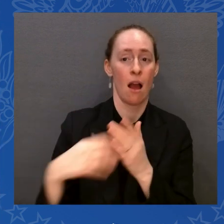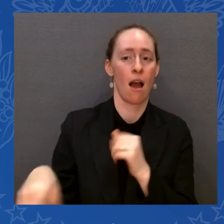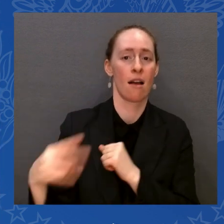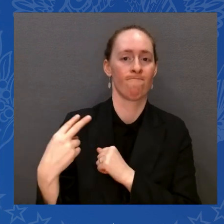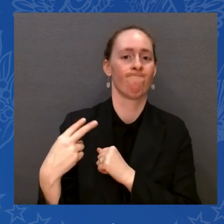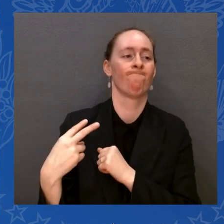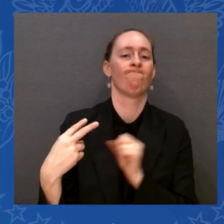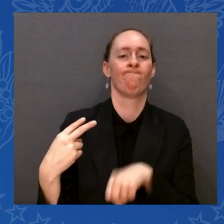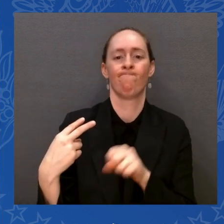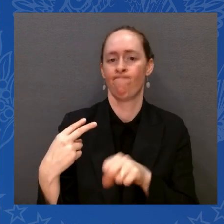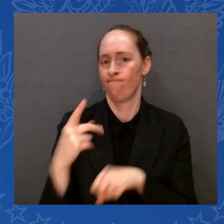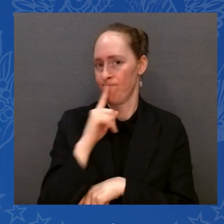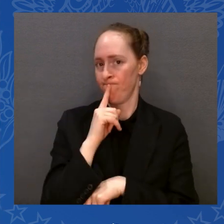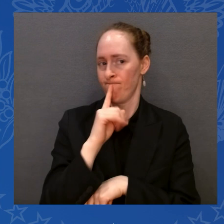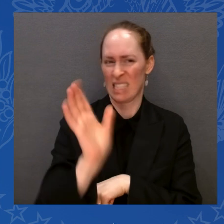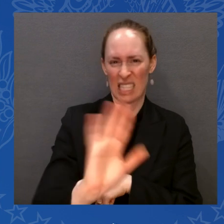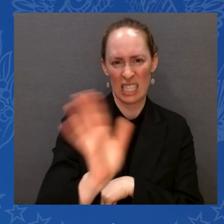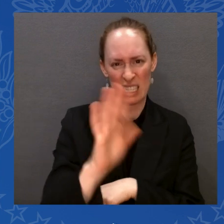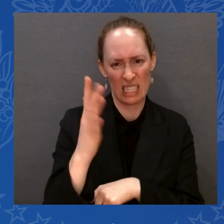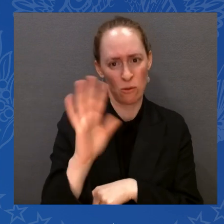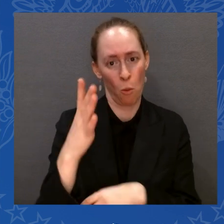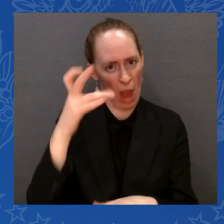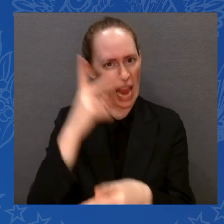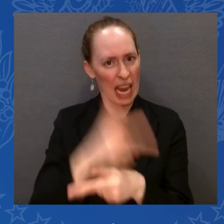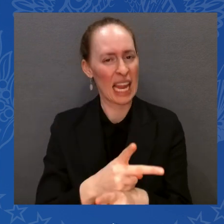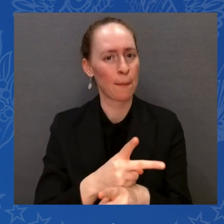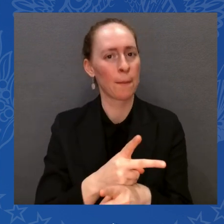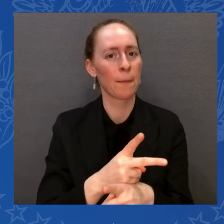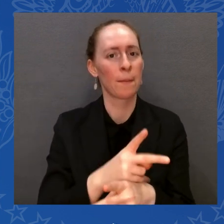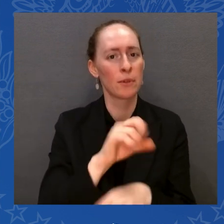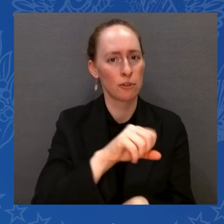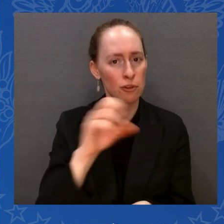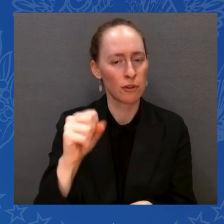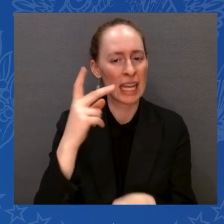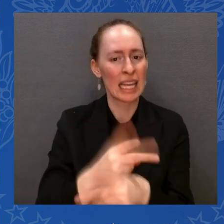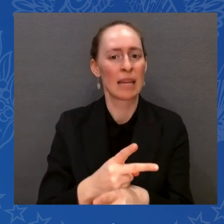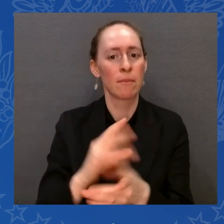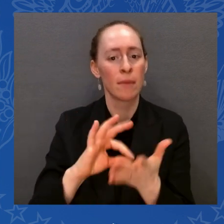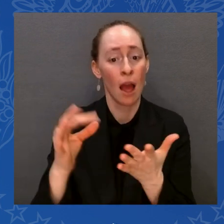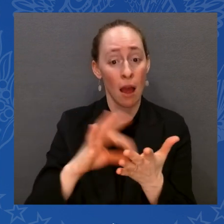Remember I said -- no, I'm serious. Remember what I said? I said, "So you're not going to cut it, huh?"